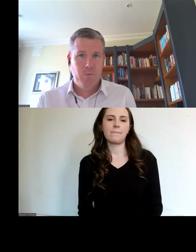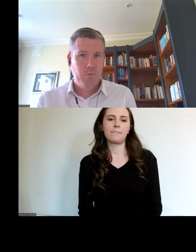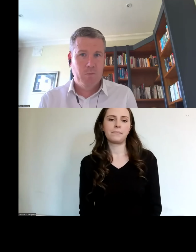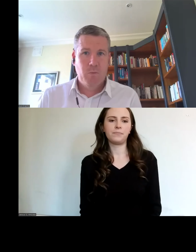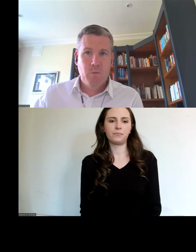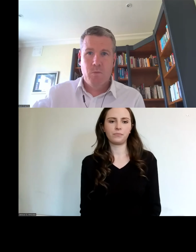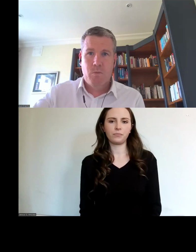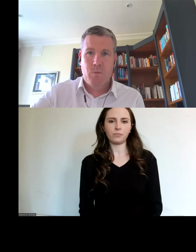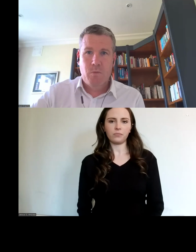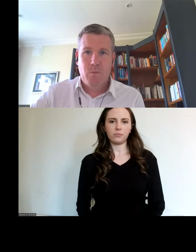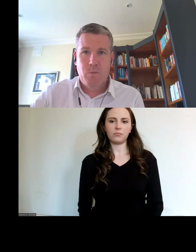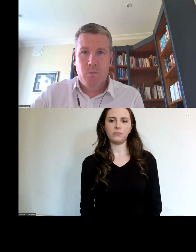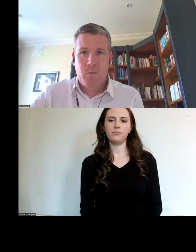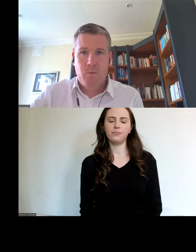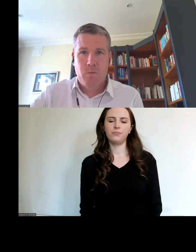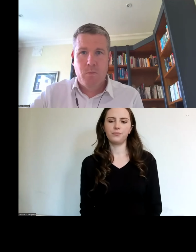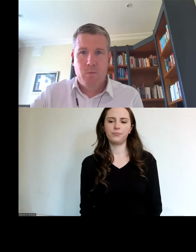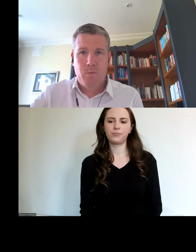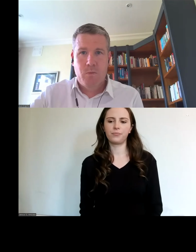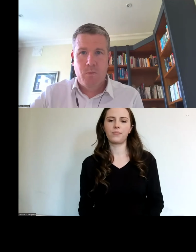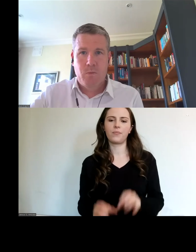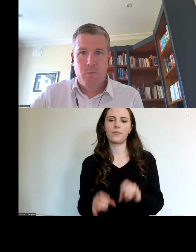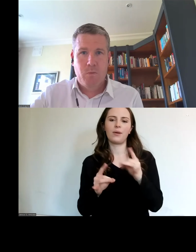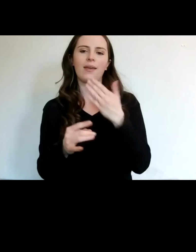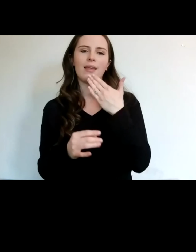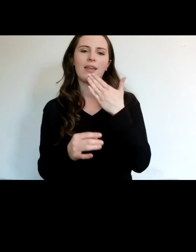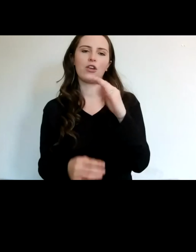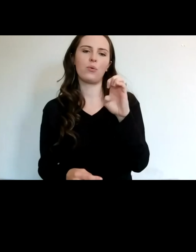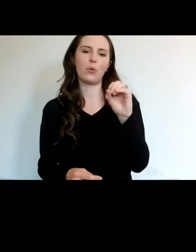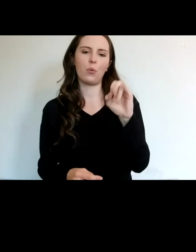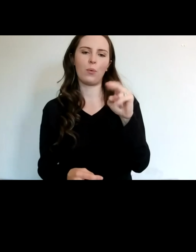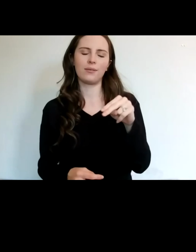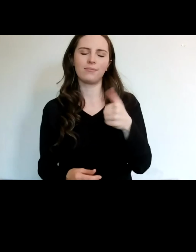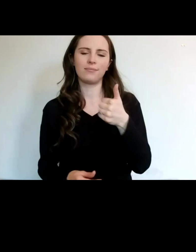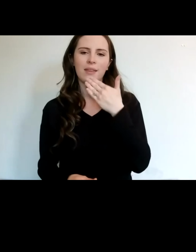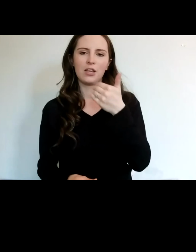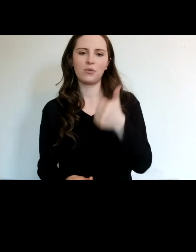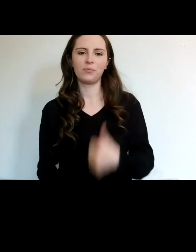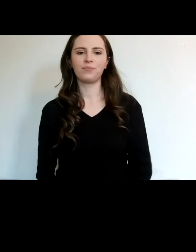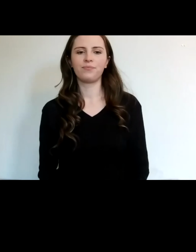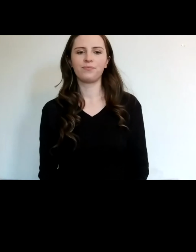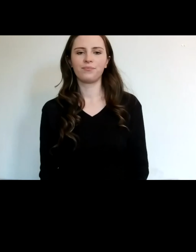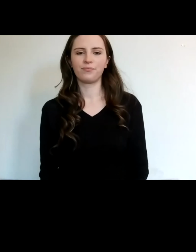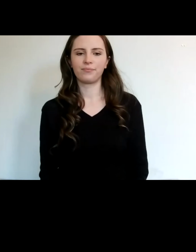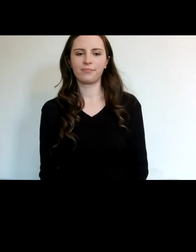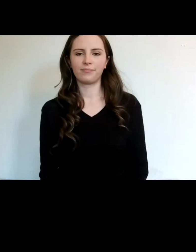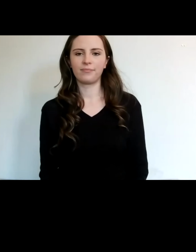PÁDRAIG: OK, thank you, Eoin, and if you want to, yeah, turn off your presentation, that's great.